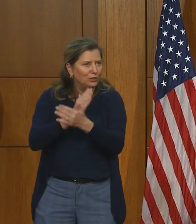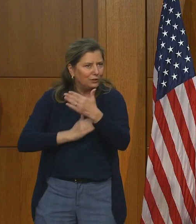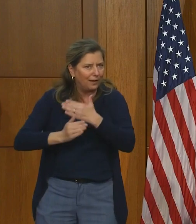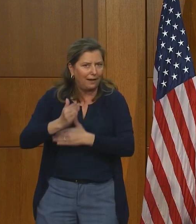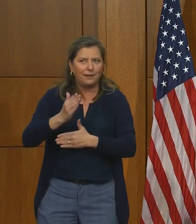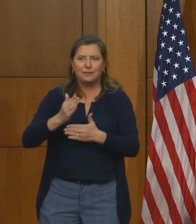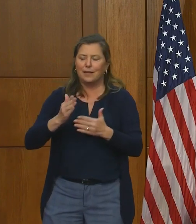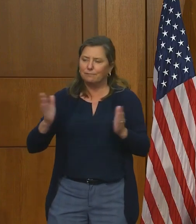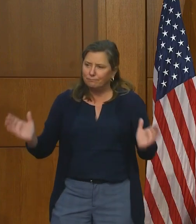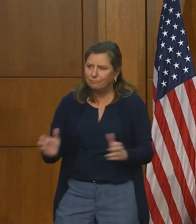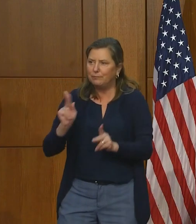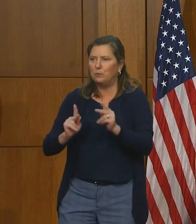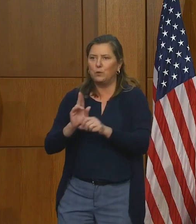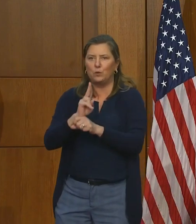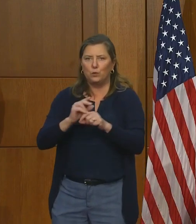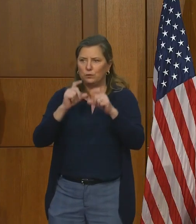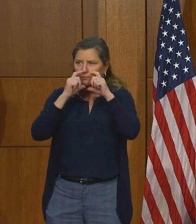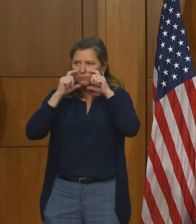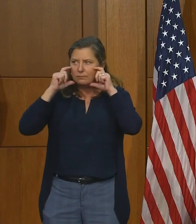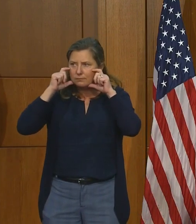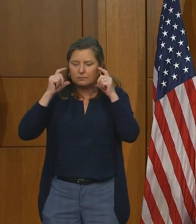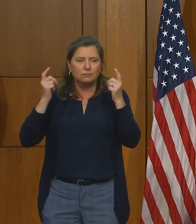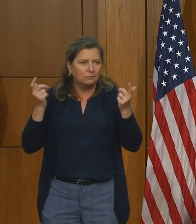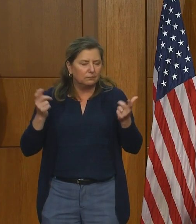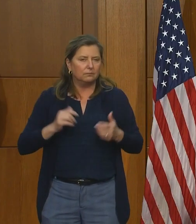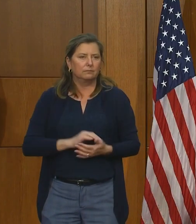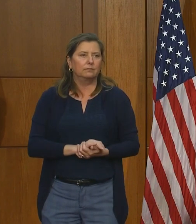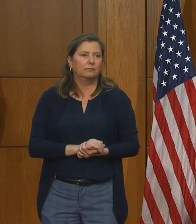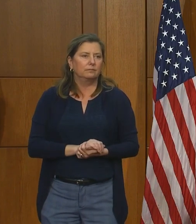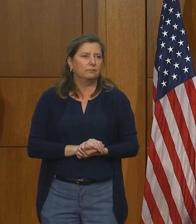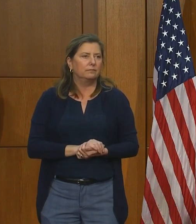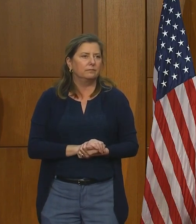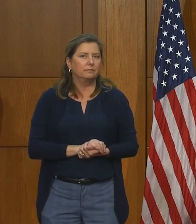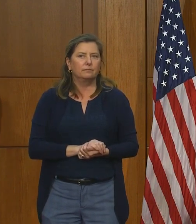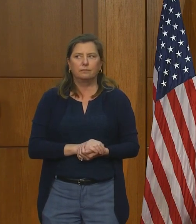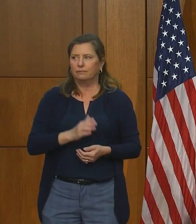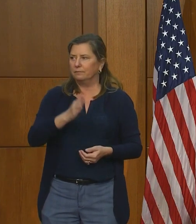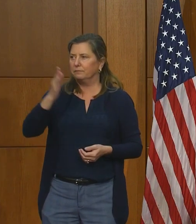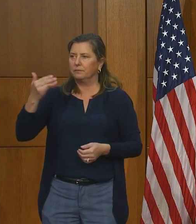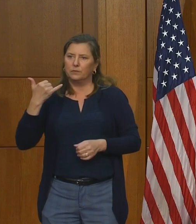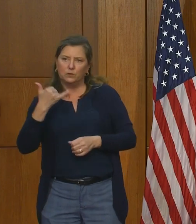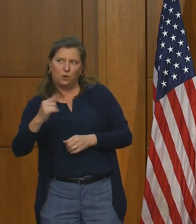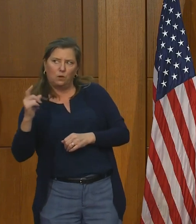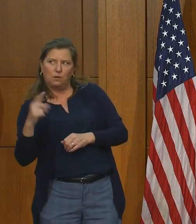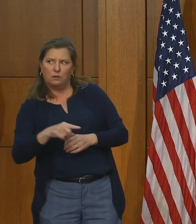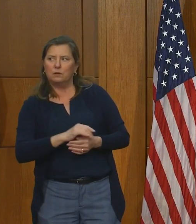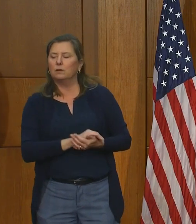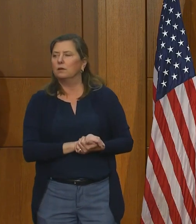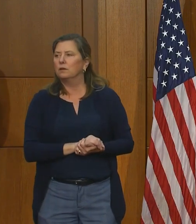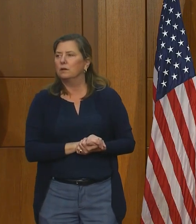PROPOSED TO THE SOCIAL DISPASSIONATE AND PLEASE